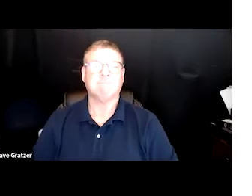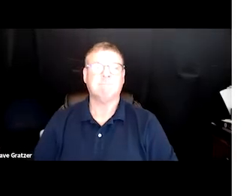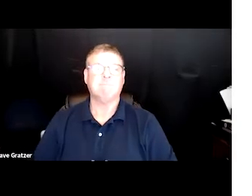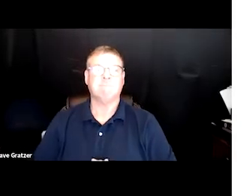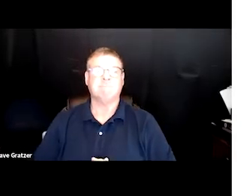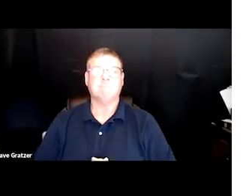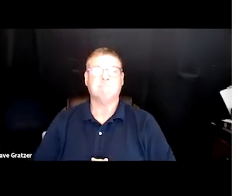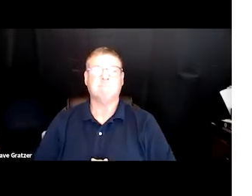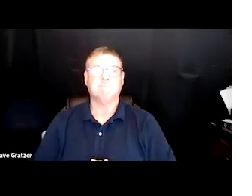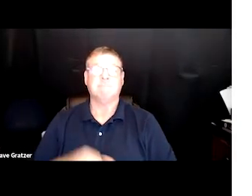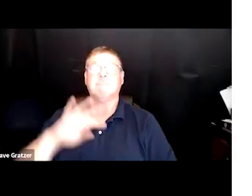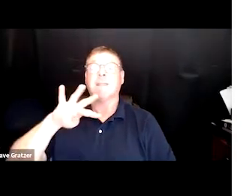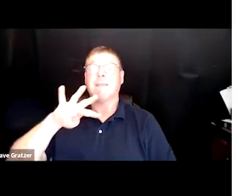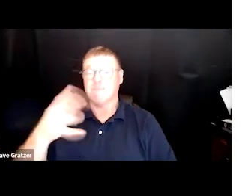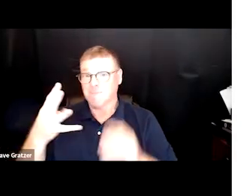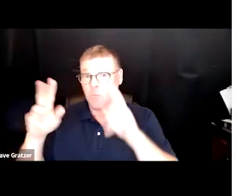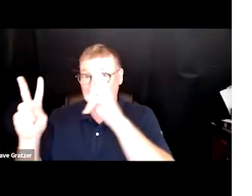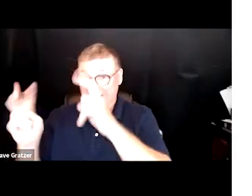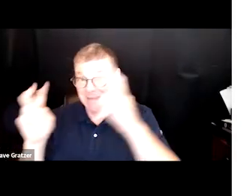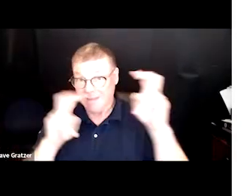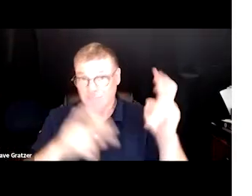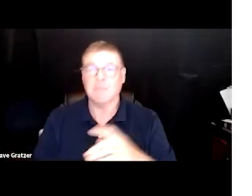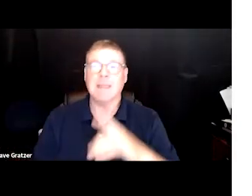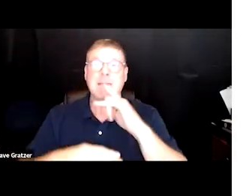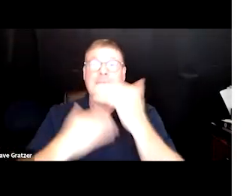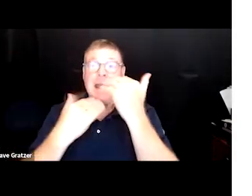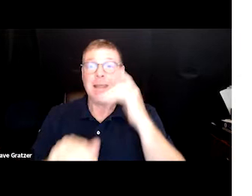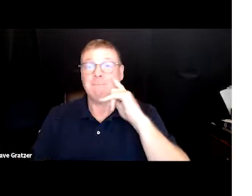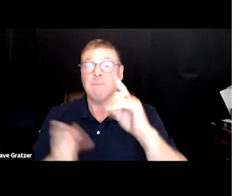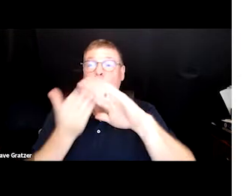A fourth theme that we heard was that limited availability of community-based providers